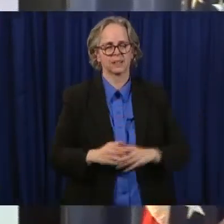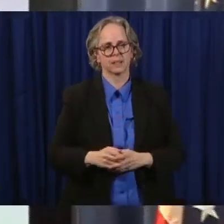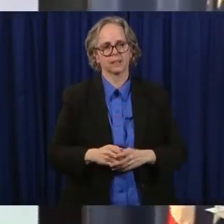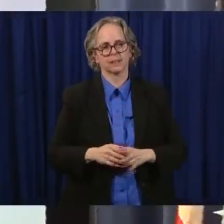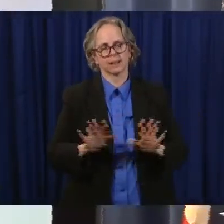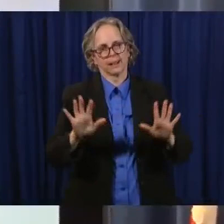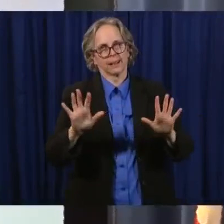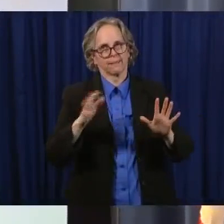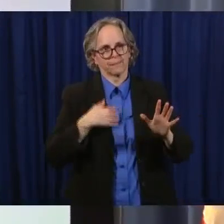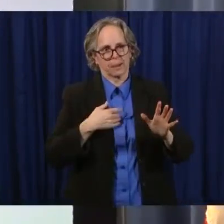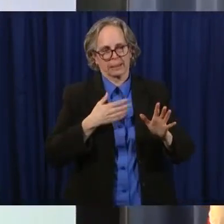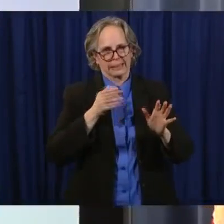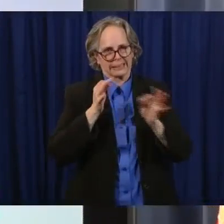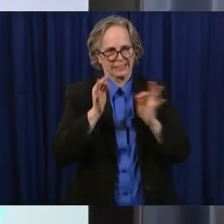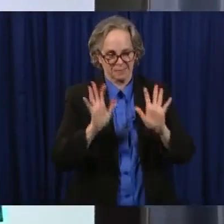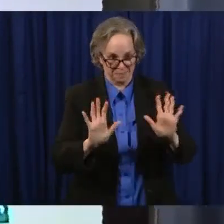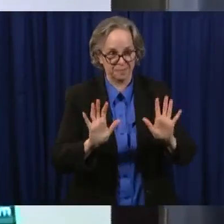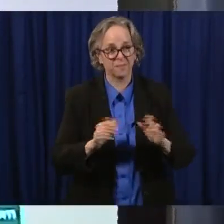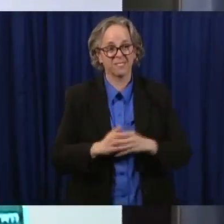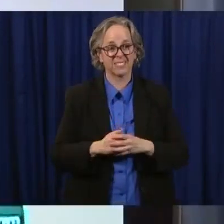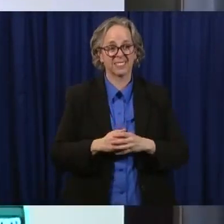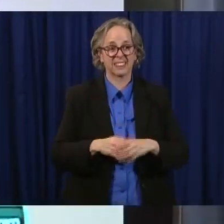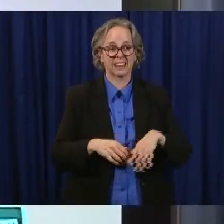WHAT SHOULD WE KNOW. SO, AIR CONDITIONING IS